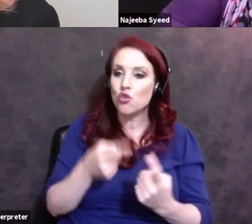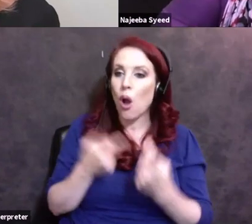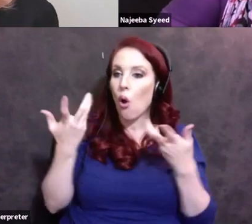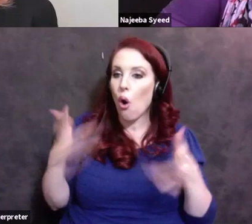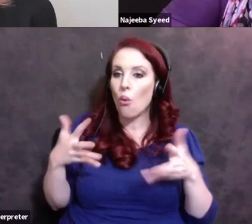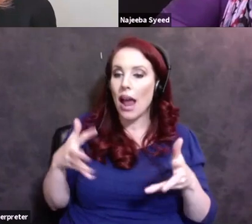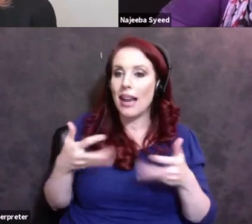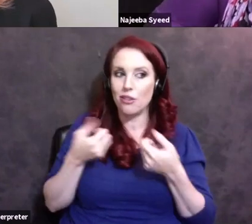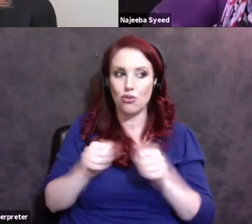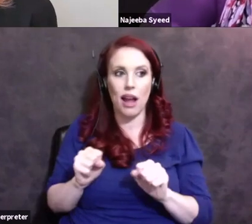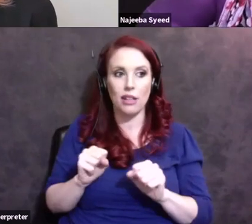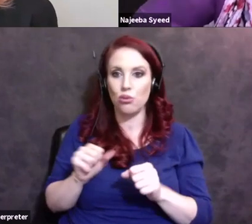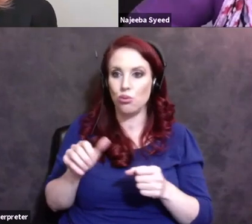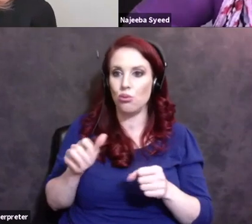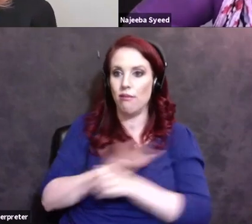to just fulfill religious obligations.